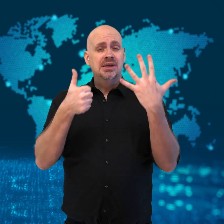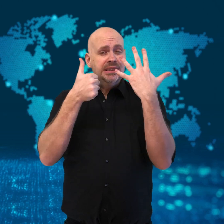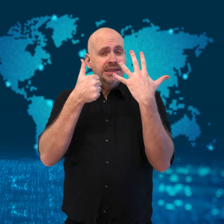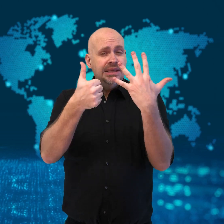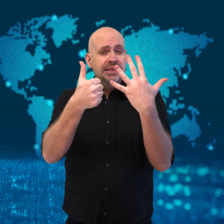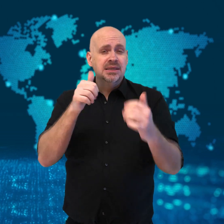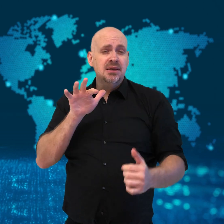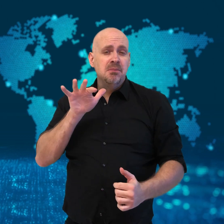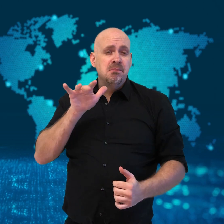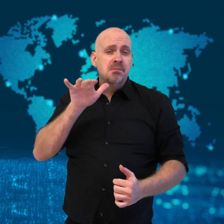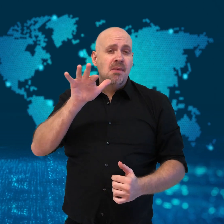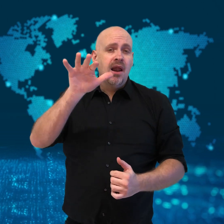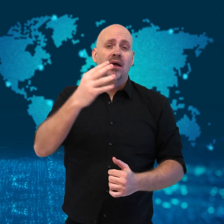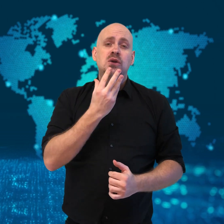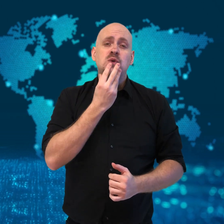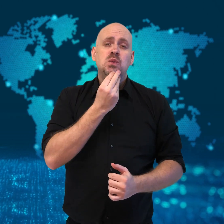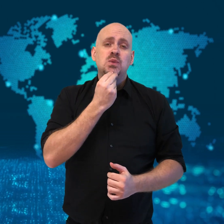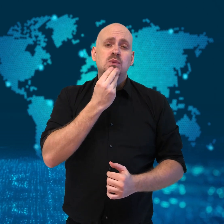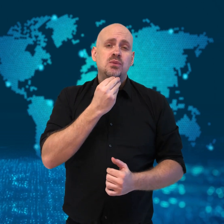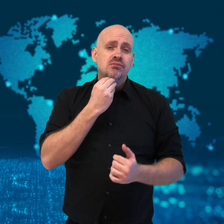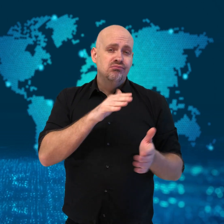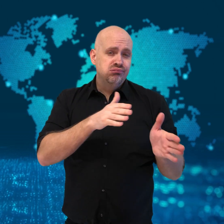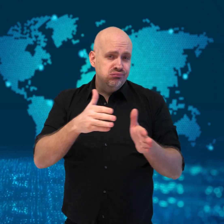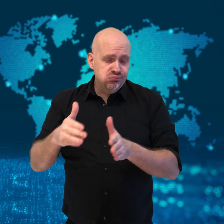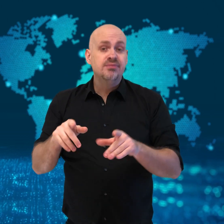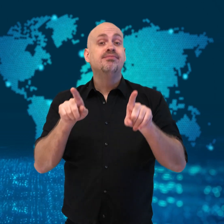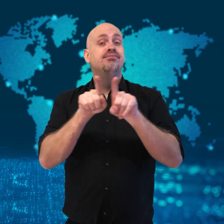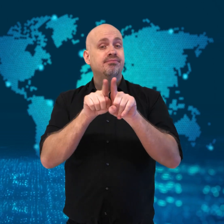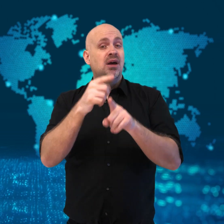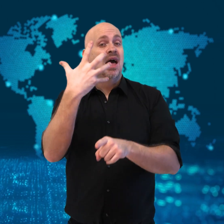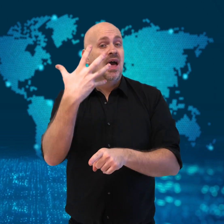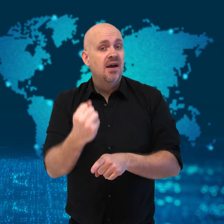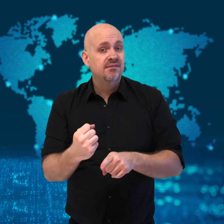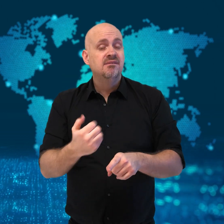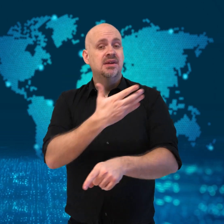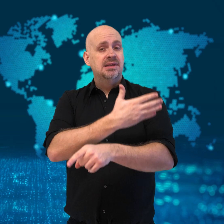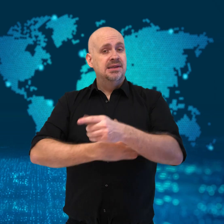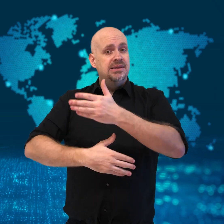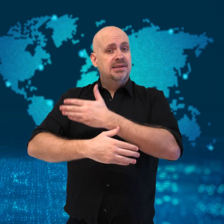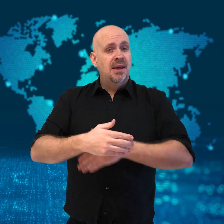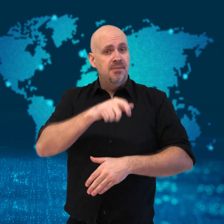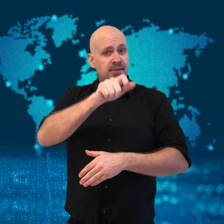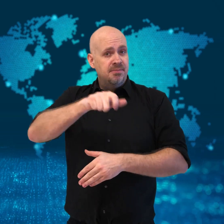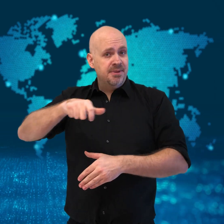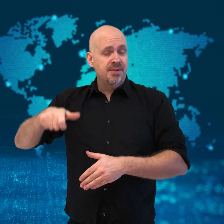People with disabilities were also murdered by Nazis.